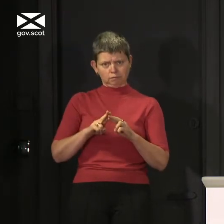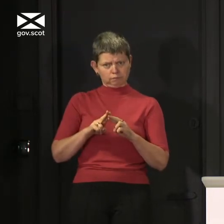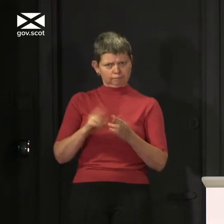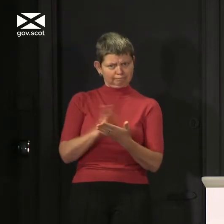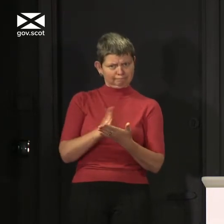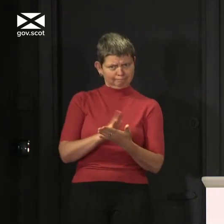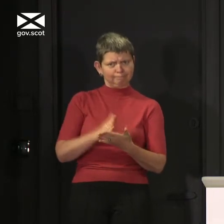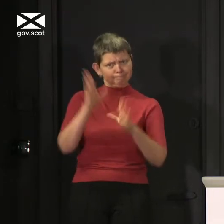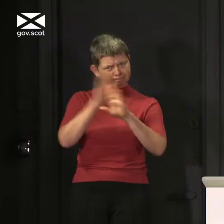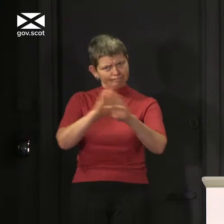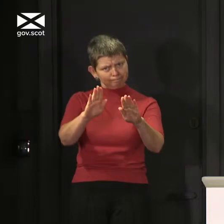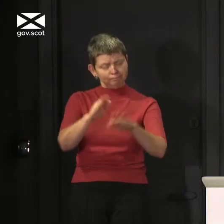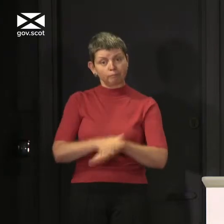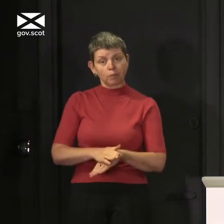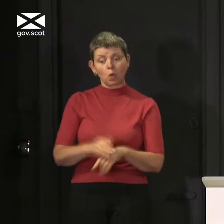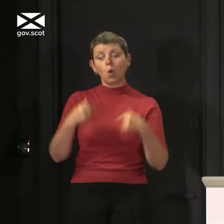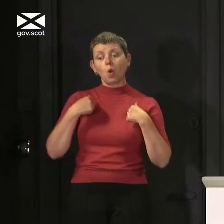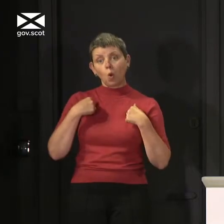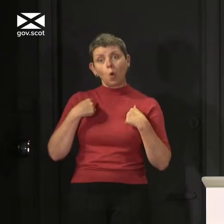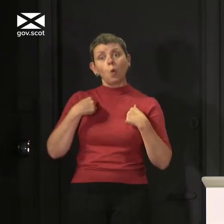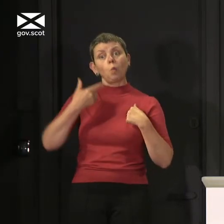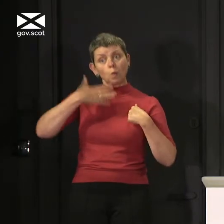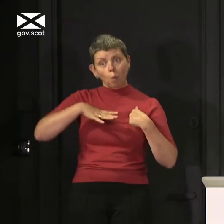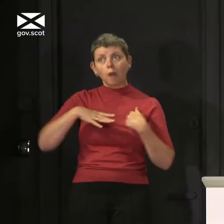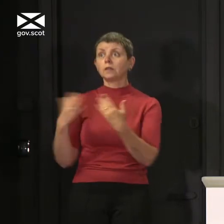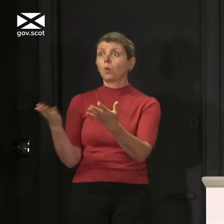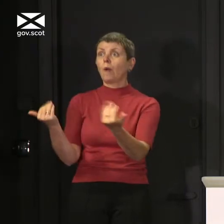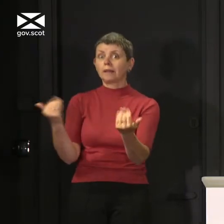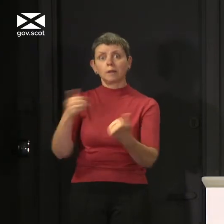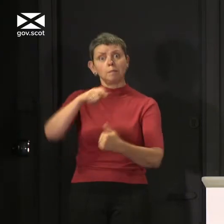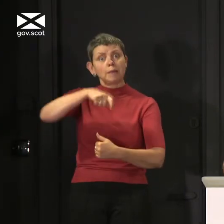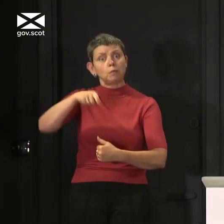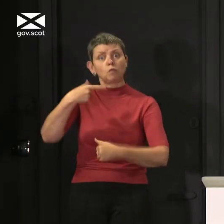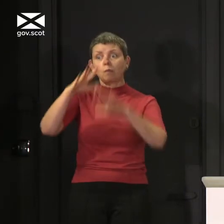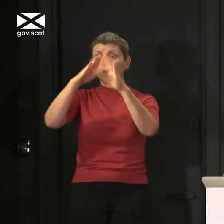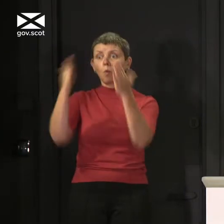about this. We want to welcome visitors again from around the world and of course we also